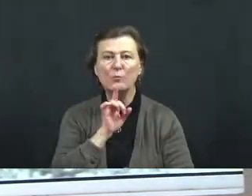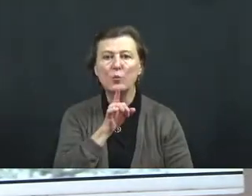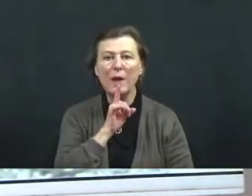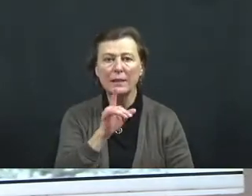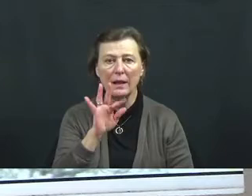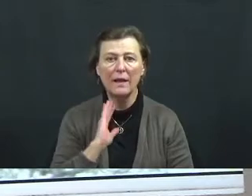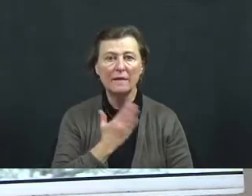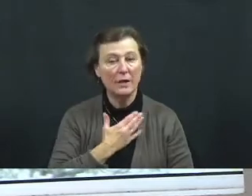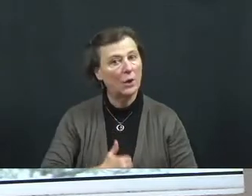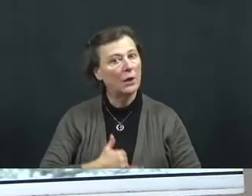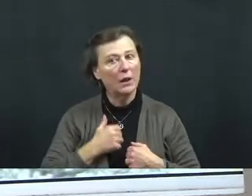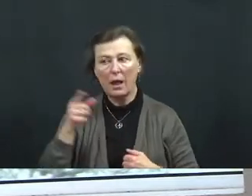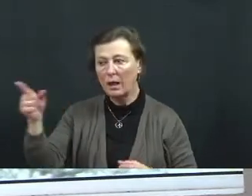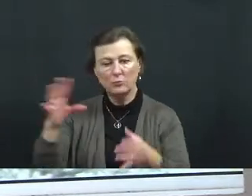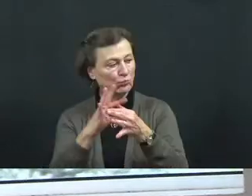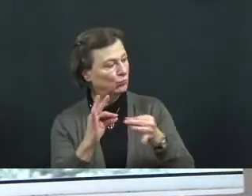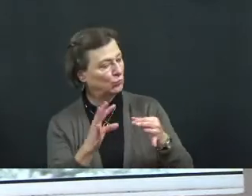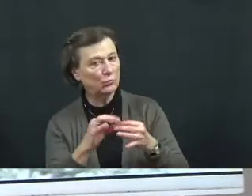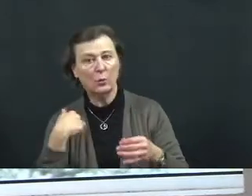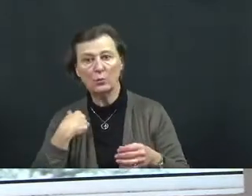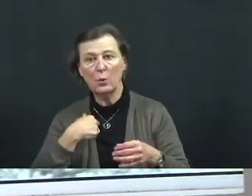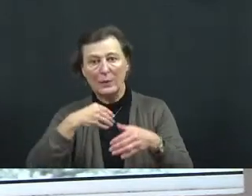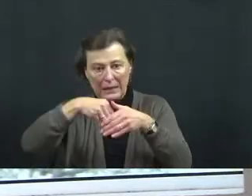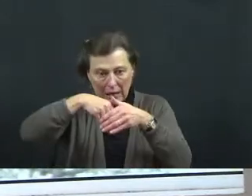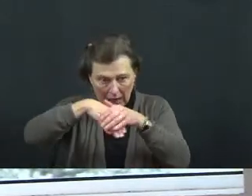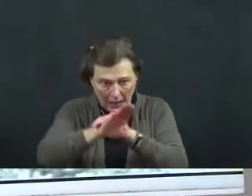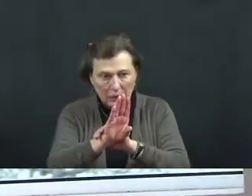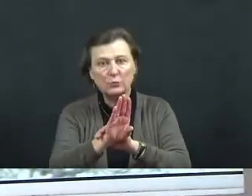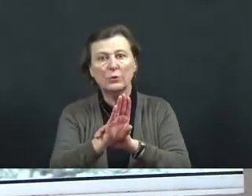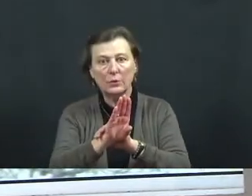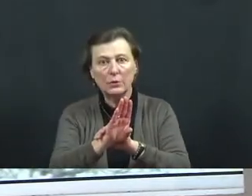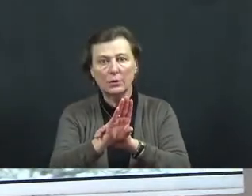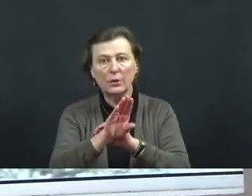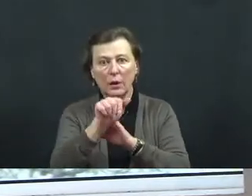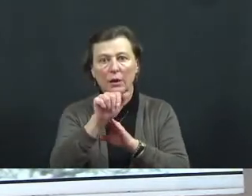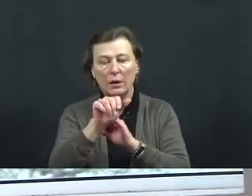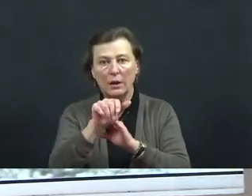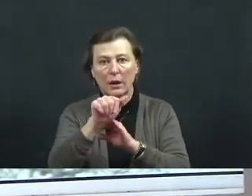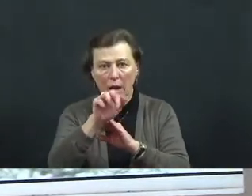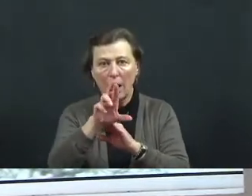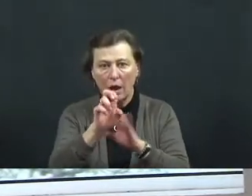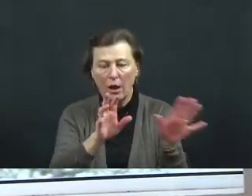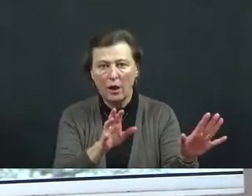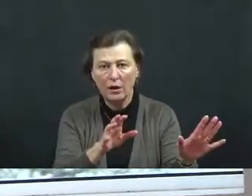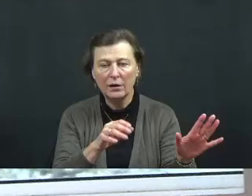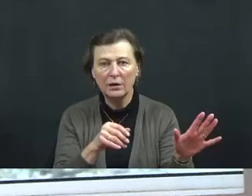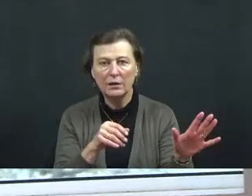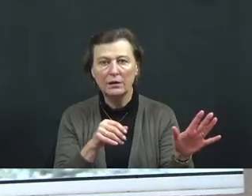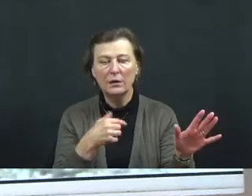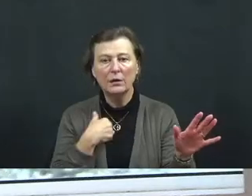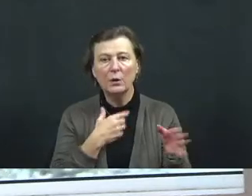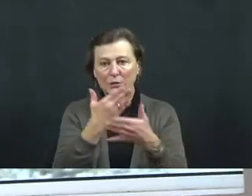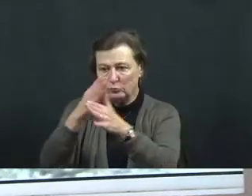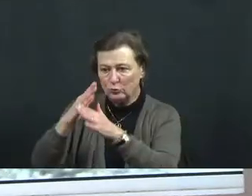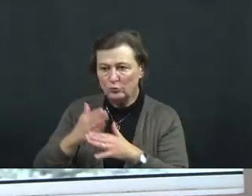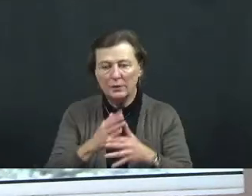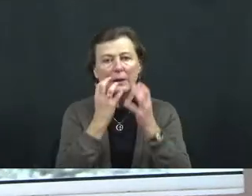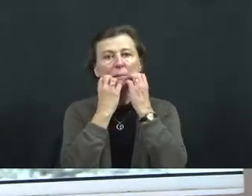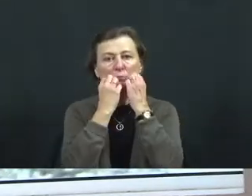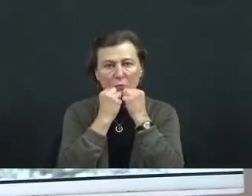As he notes, we enter our, we share this precious gift of life today.